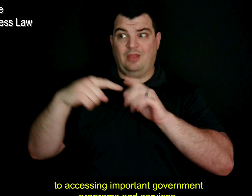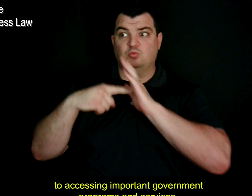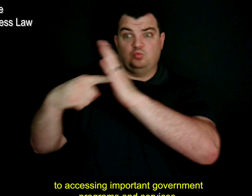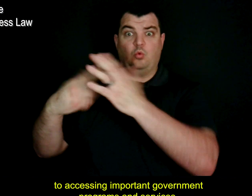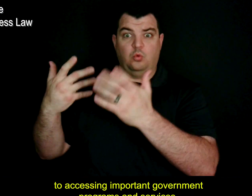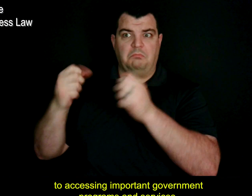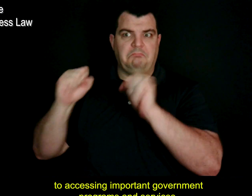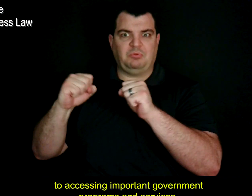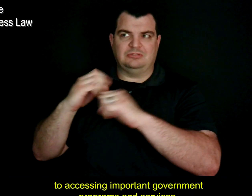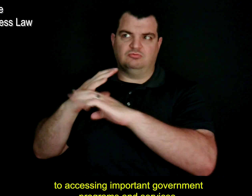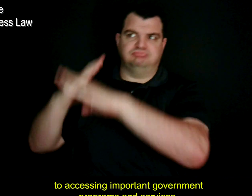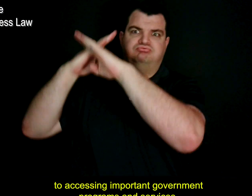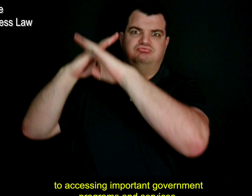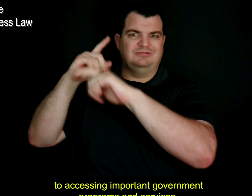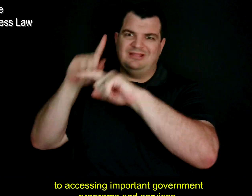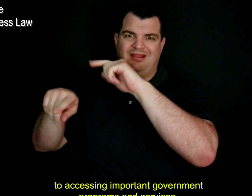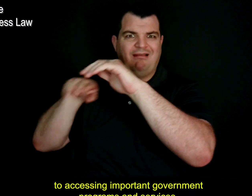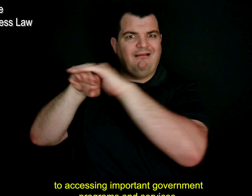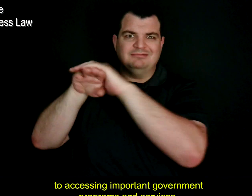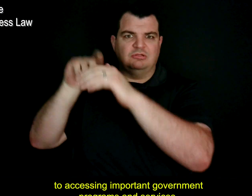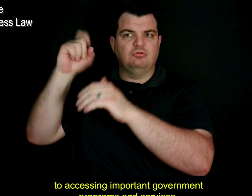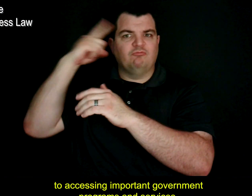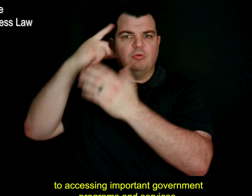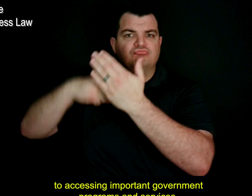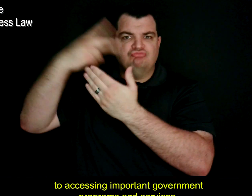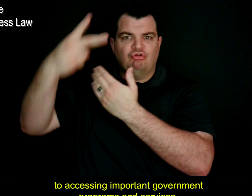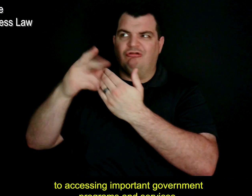to accessing important government programs and services.